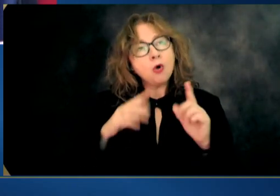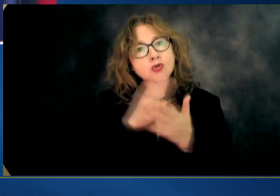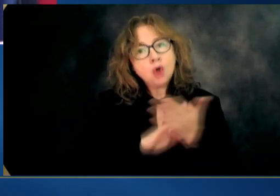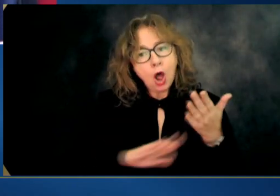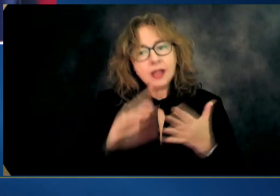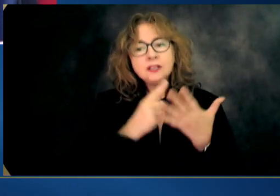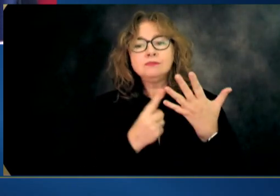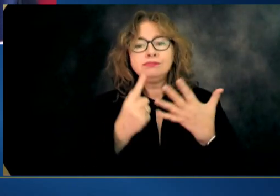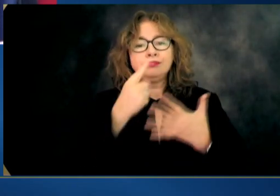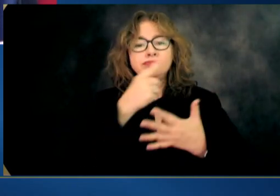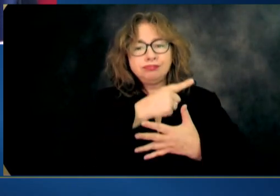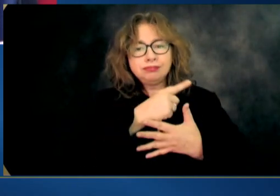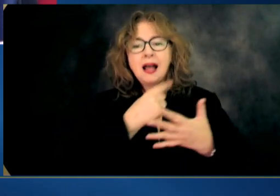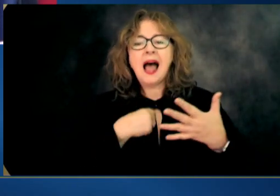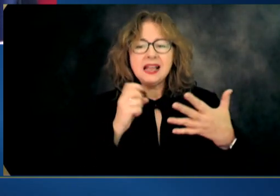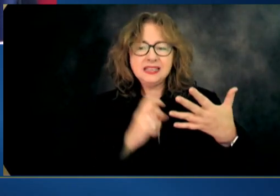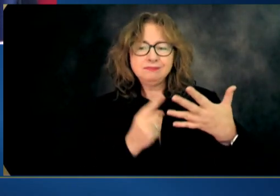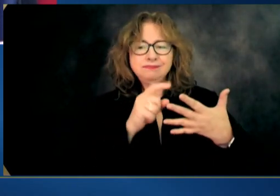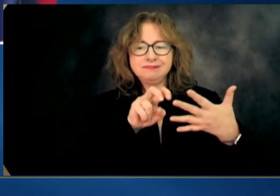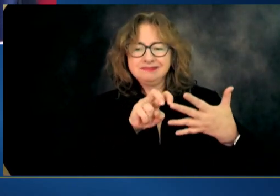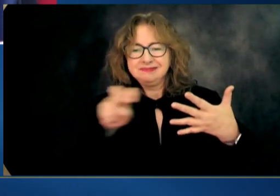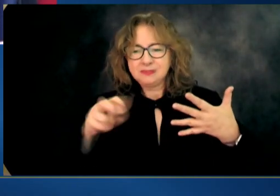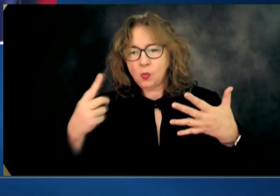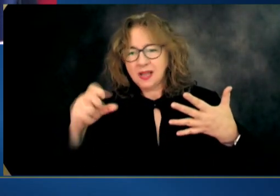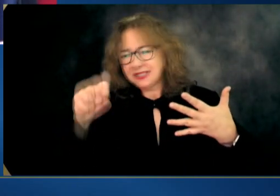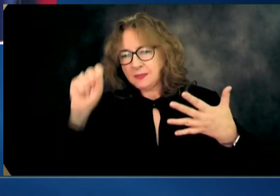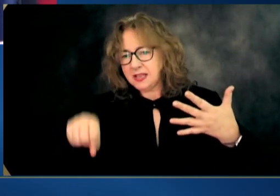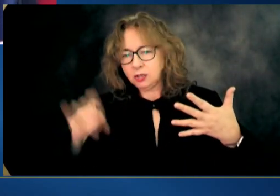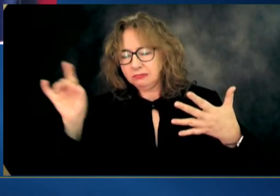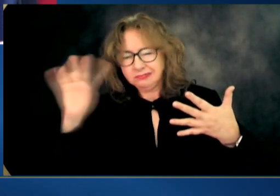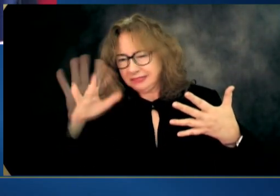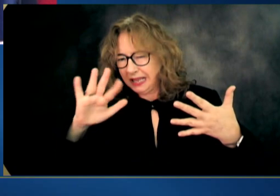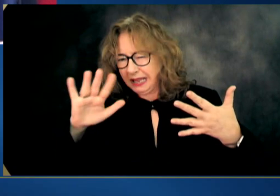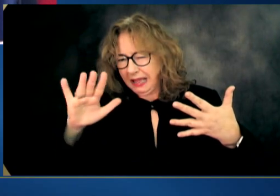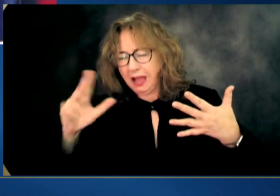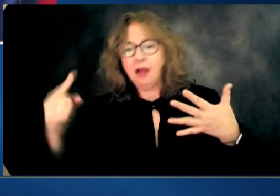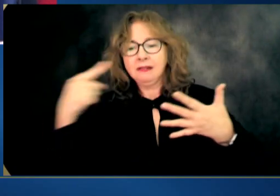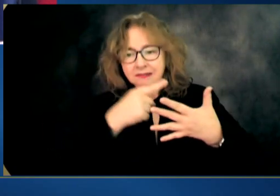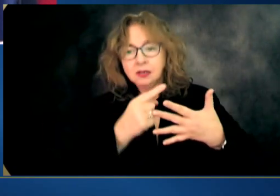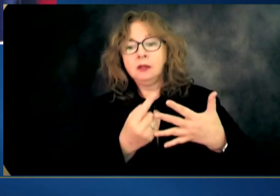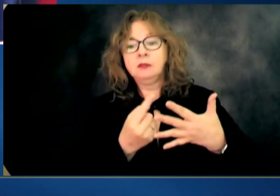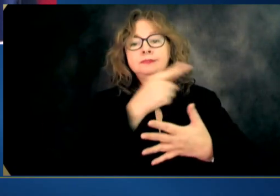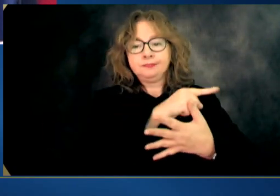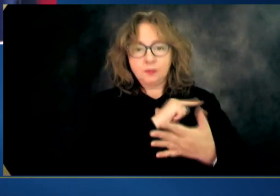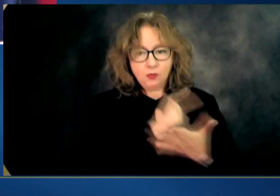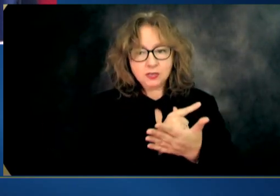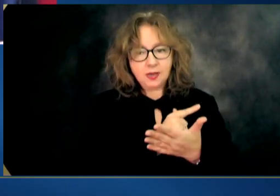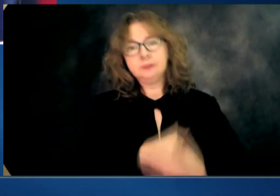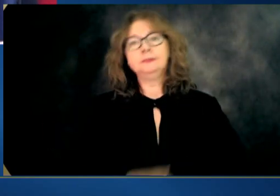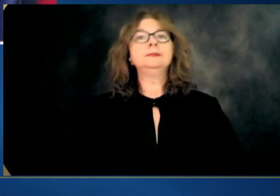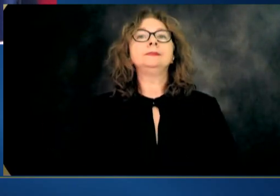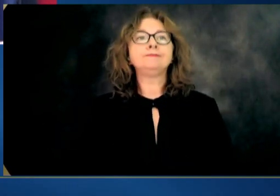but I was able to finish, so I managed to get my degree. As far as once I started